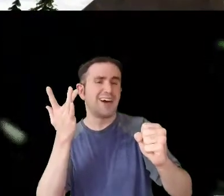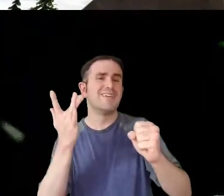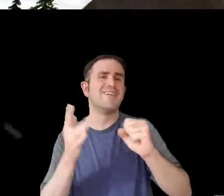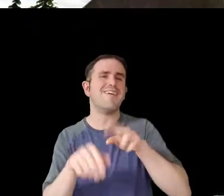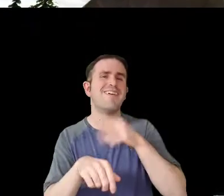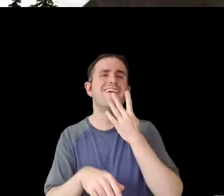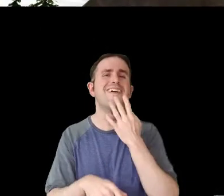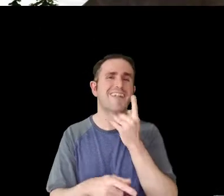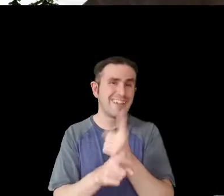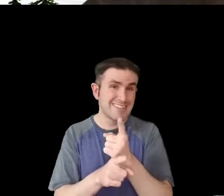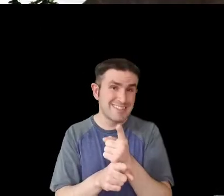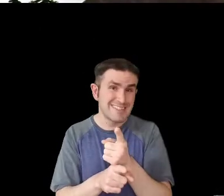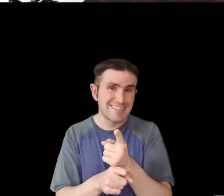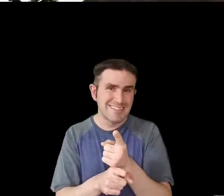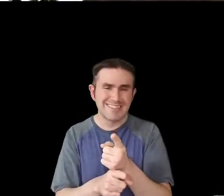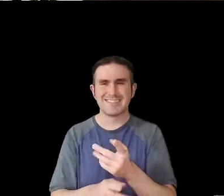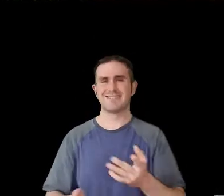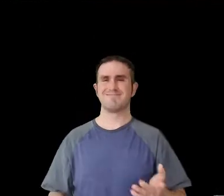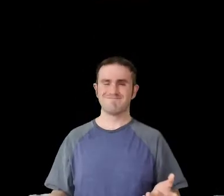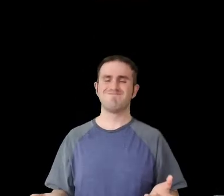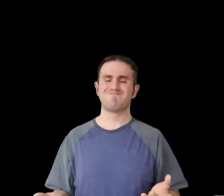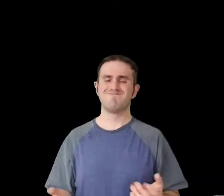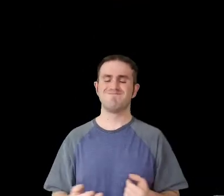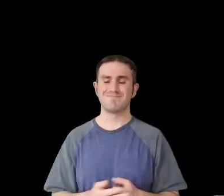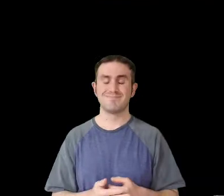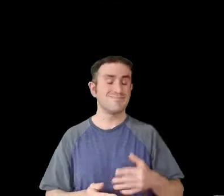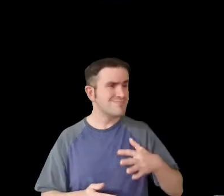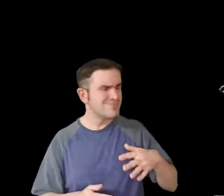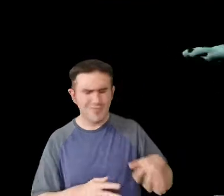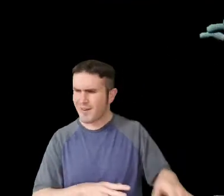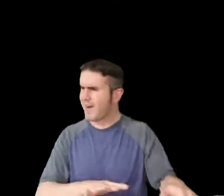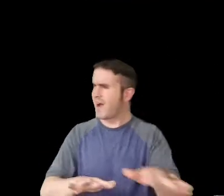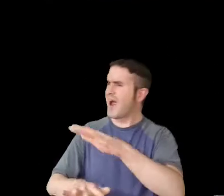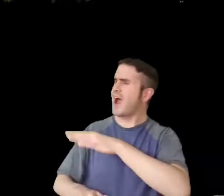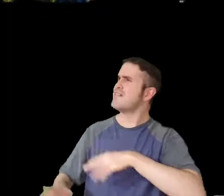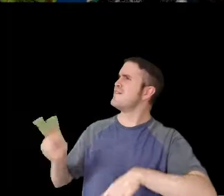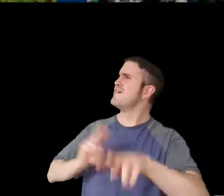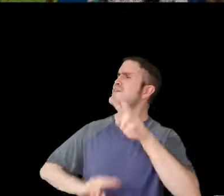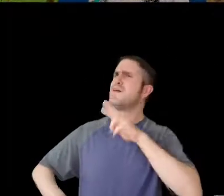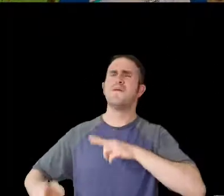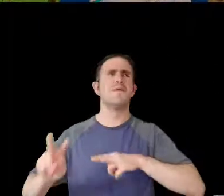It's usually the color, isn't it? So, take a look at the world around you for inspiration!